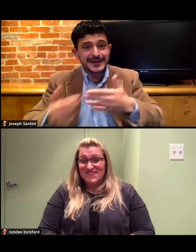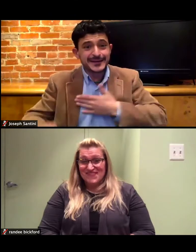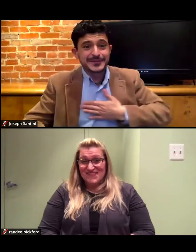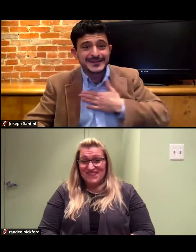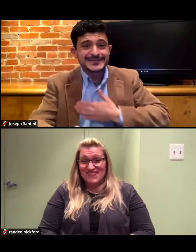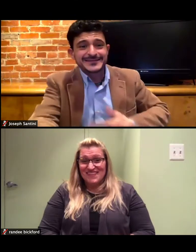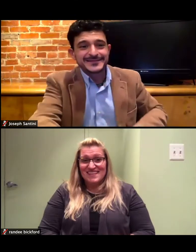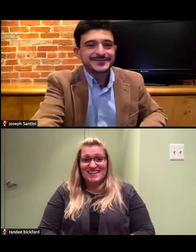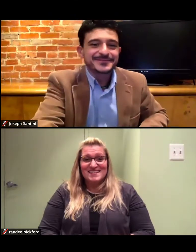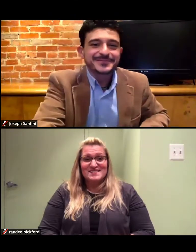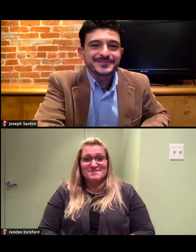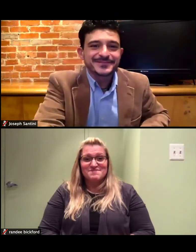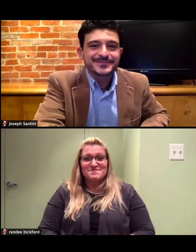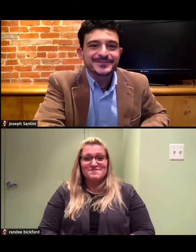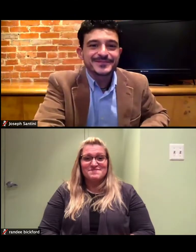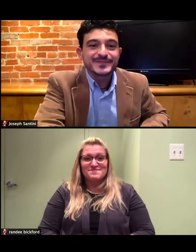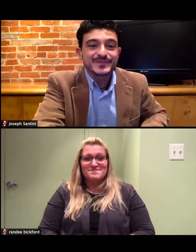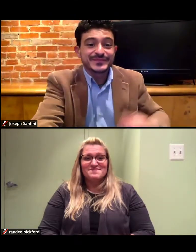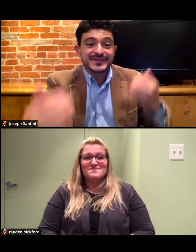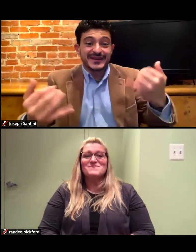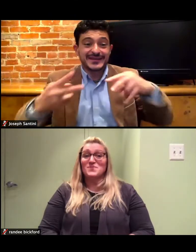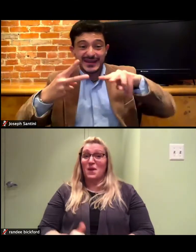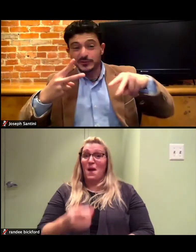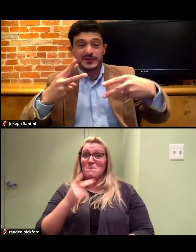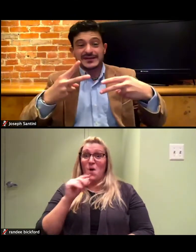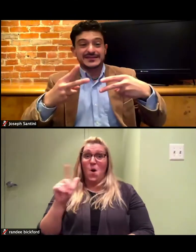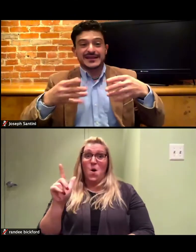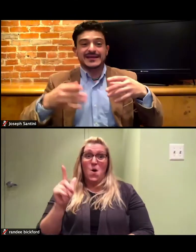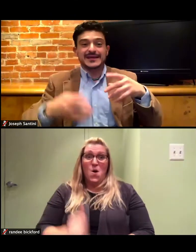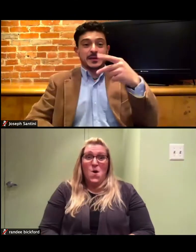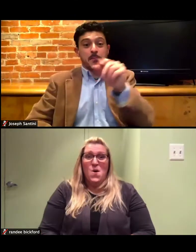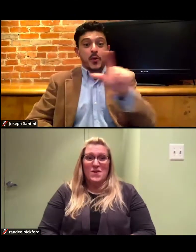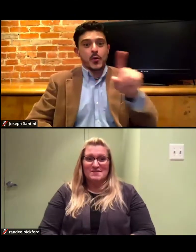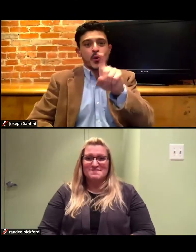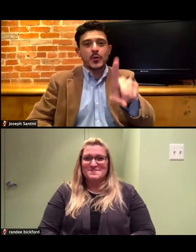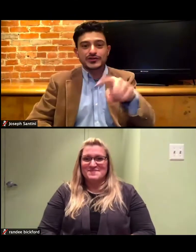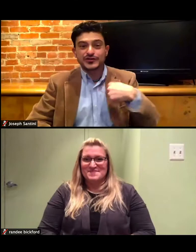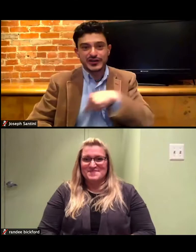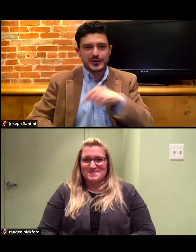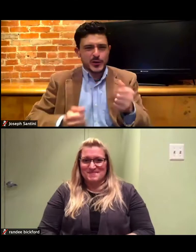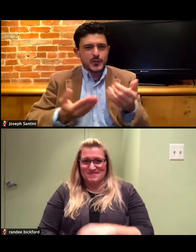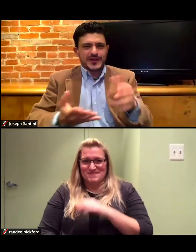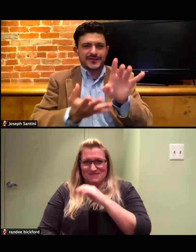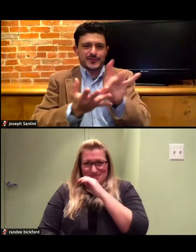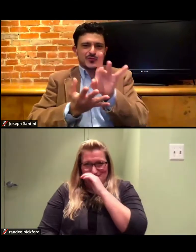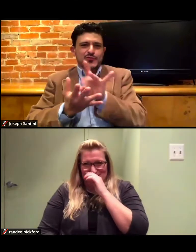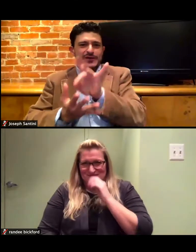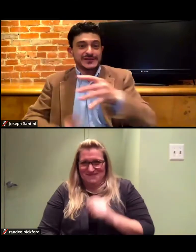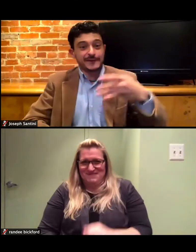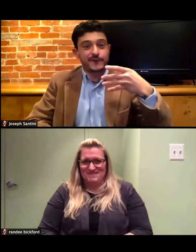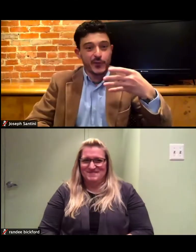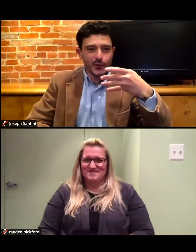This is great audience participation, thank you. We're moving on to the next slide. And the next poll question.